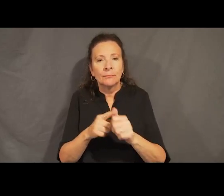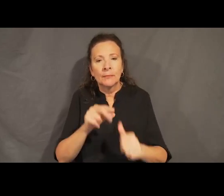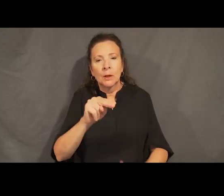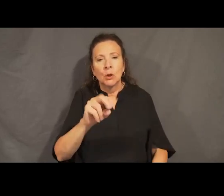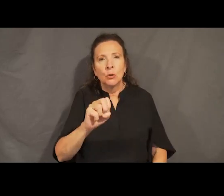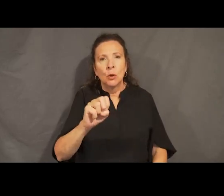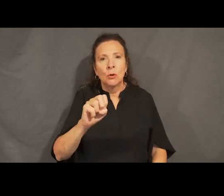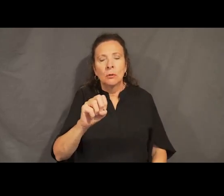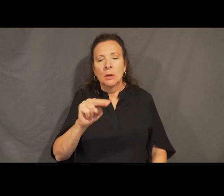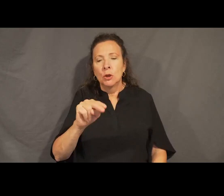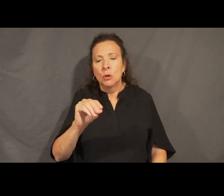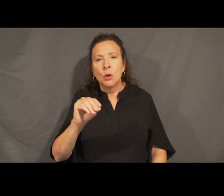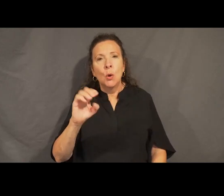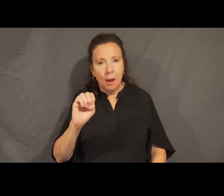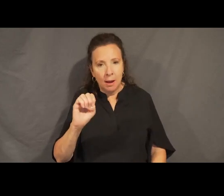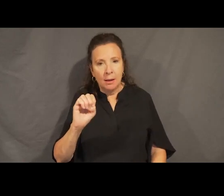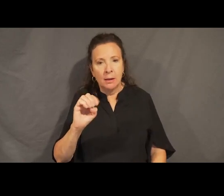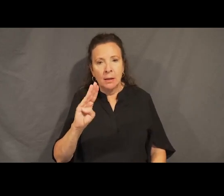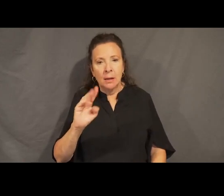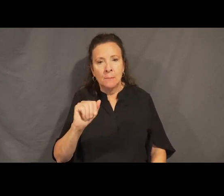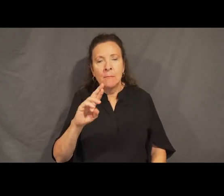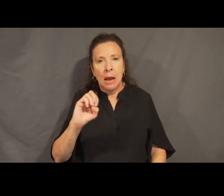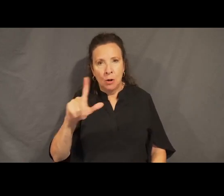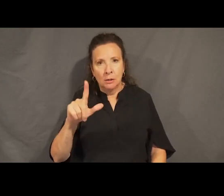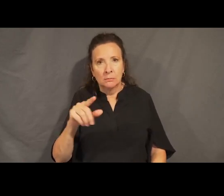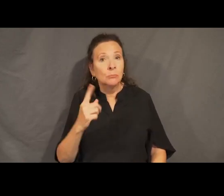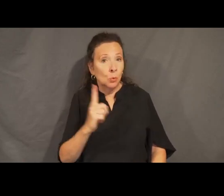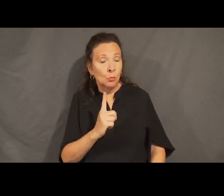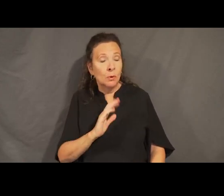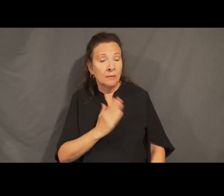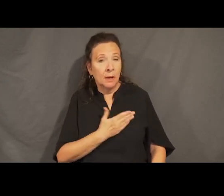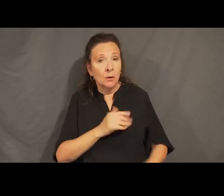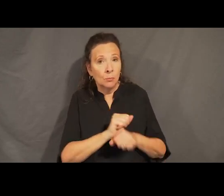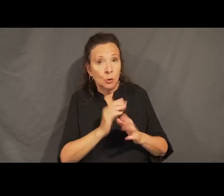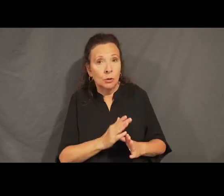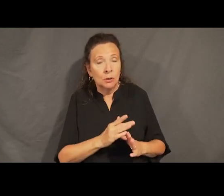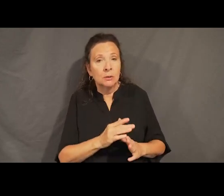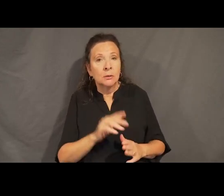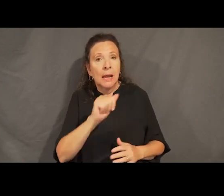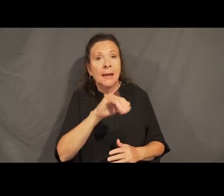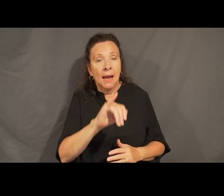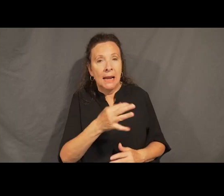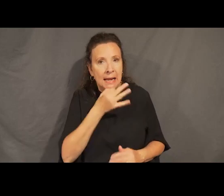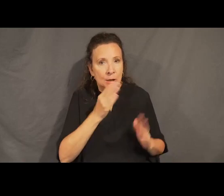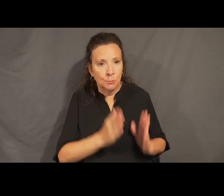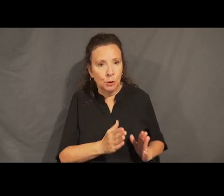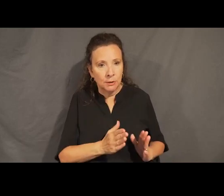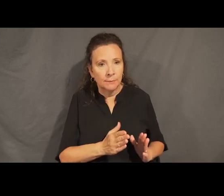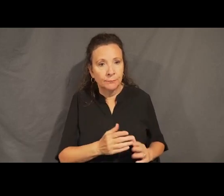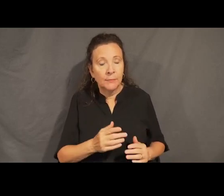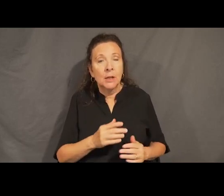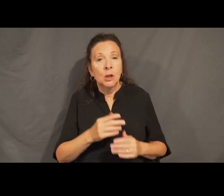one of our artificial intelligence experts, and he says this. "Human-centered AI is an emerging